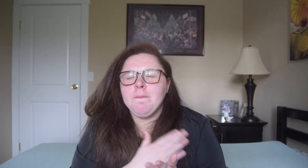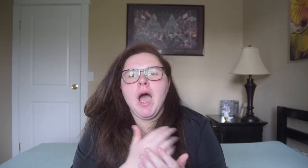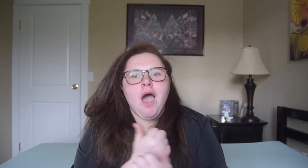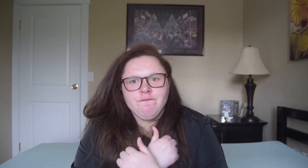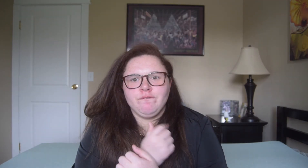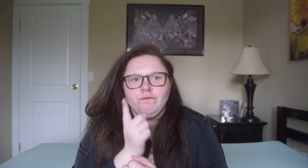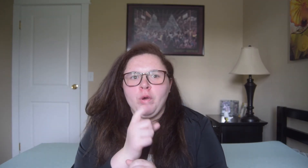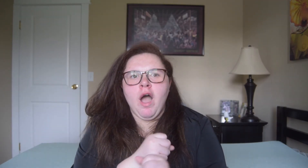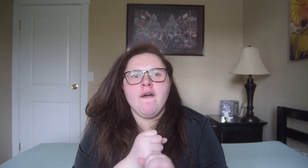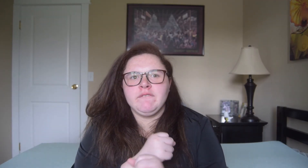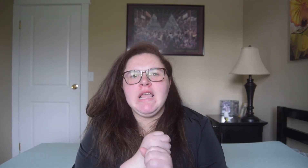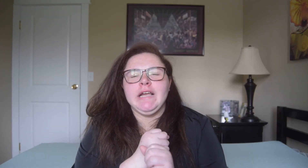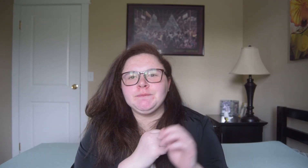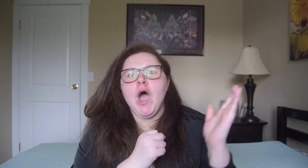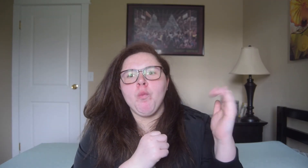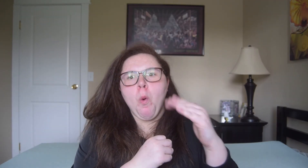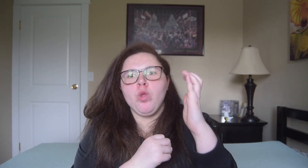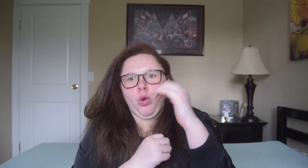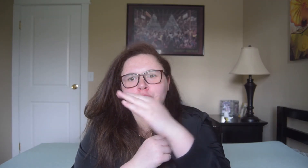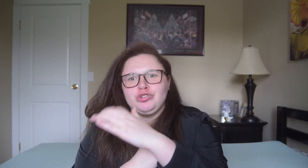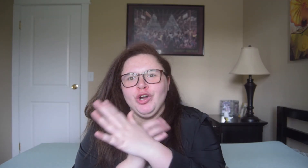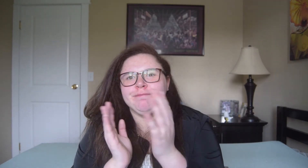My love for coffee has been a rollercoaster